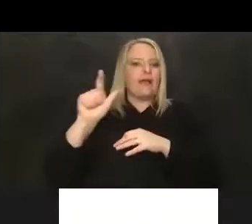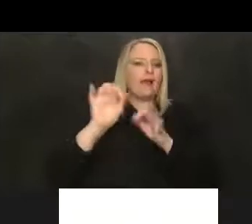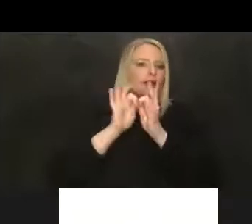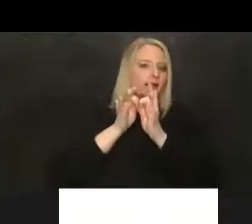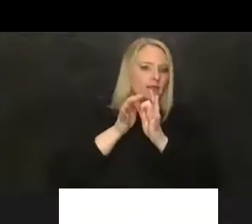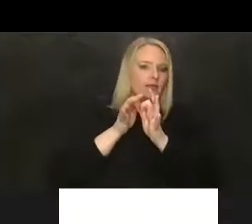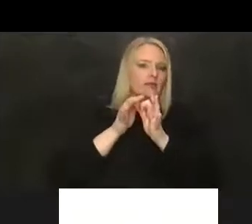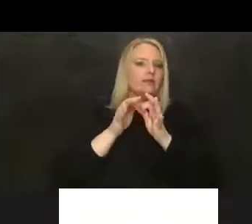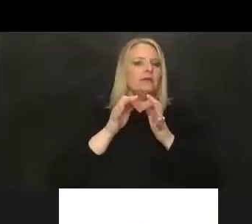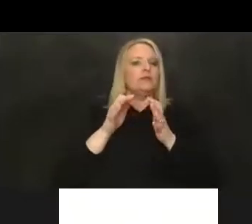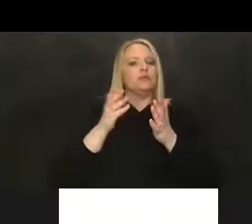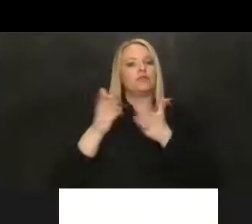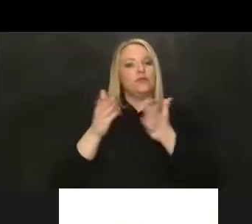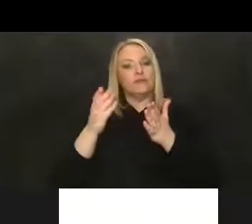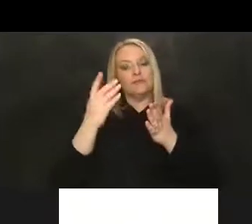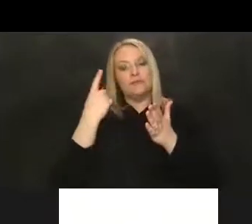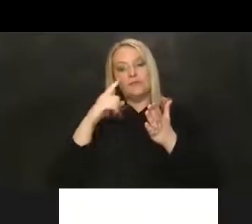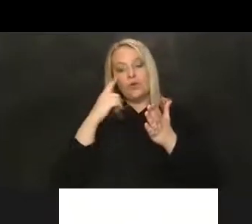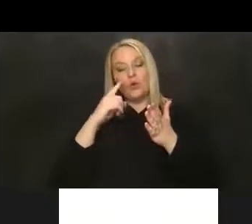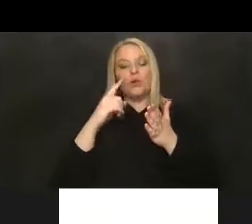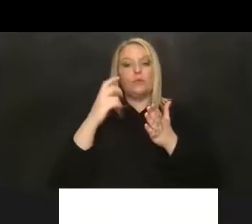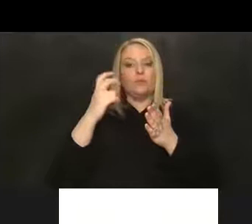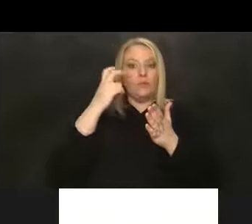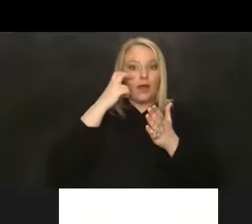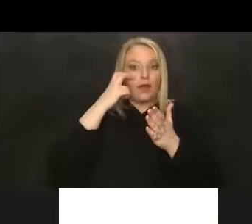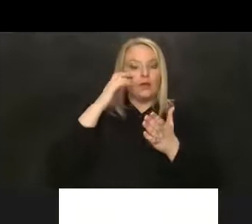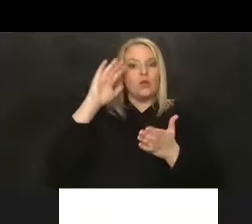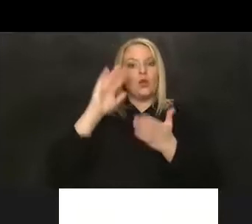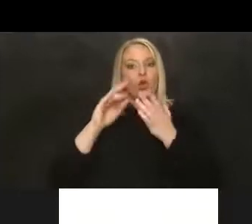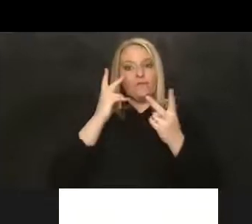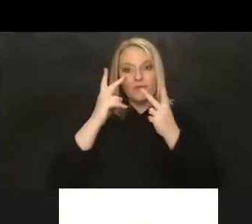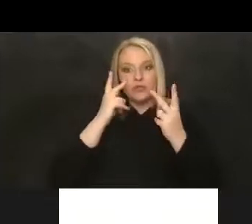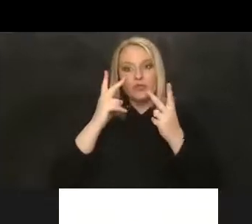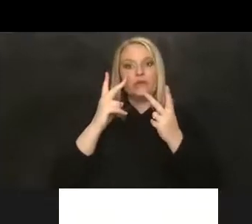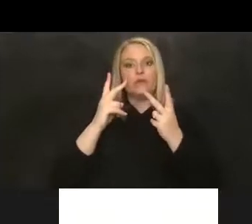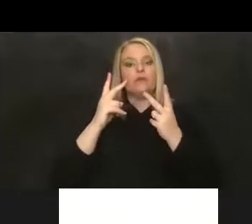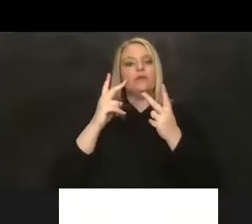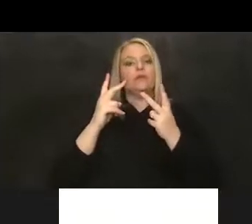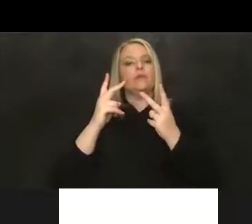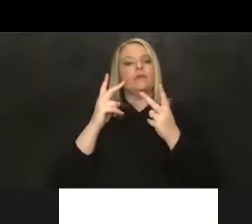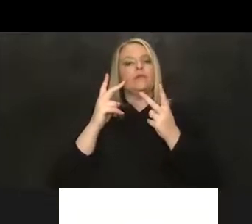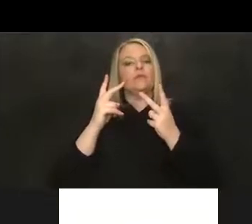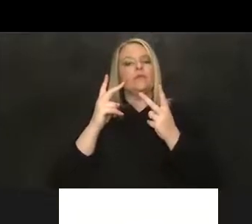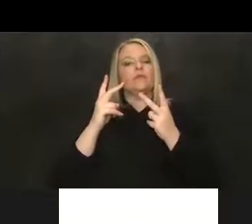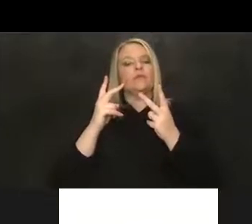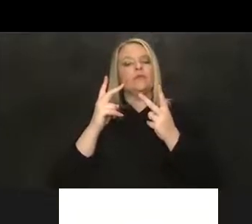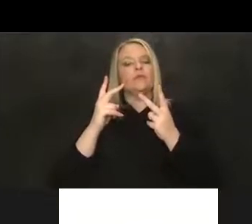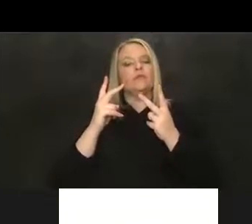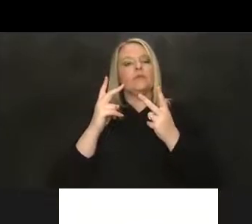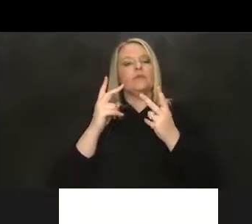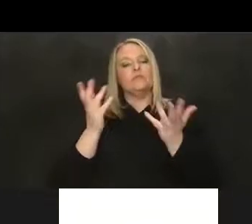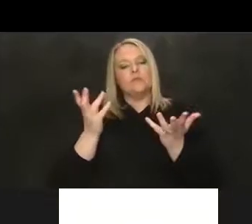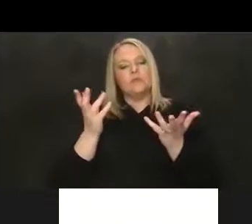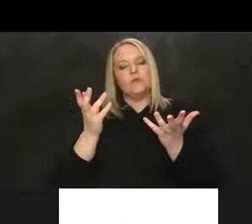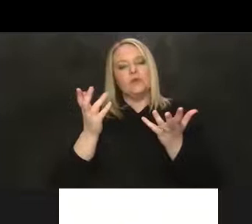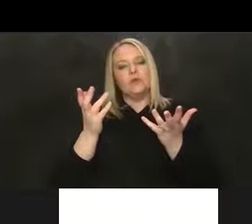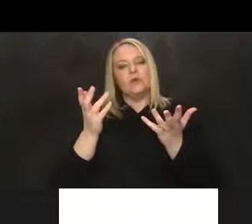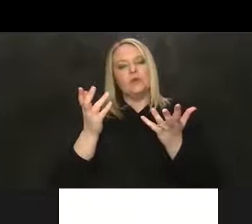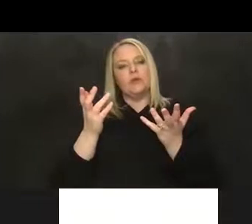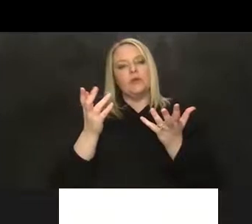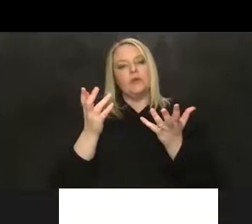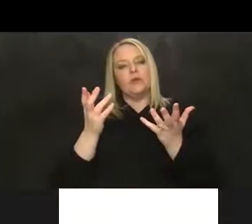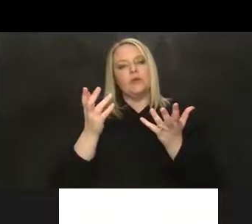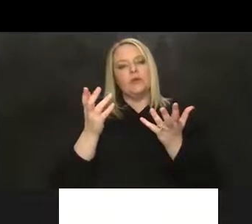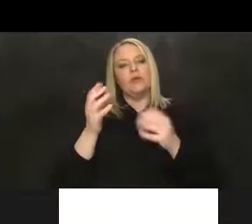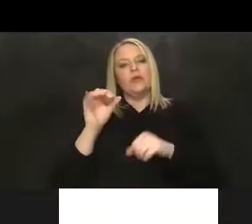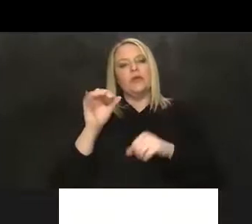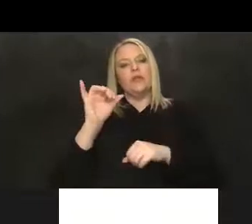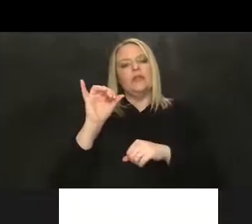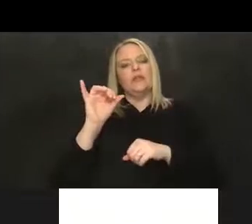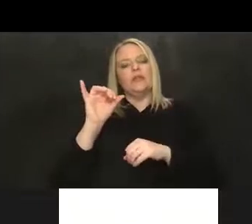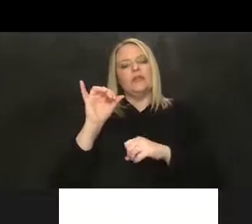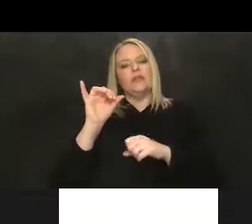services for blind and low vision patrons, but also it- yeah, so that was sort of how I started